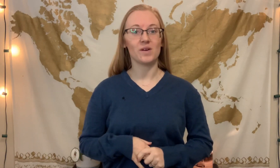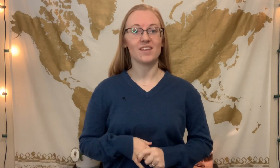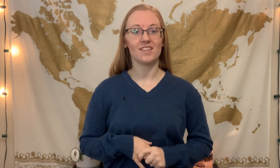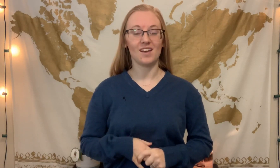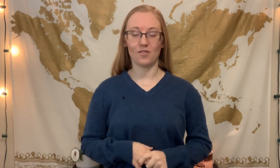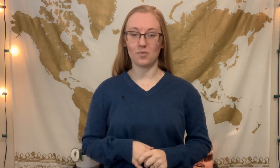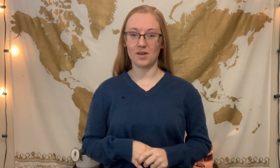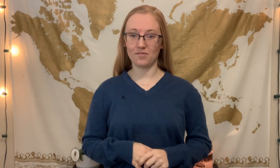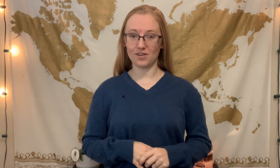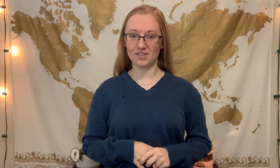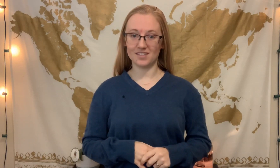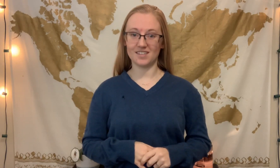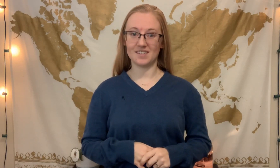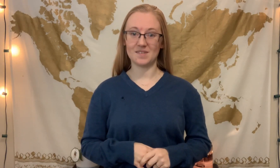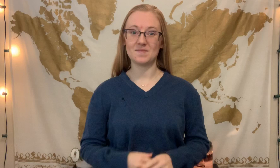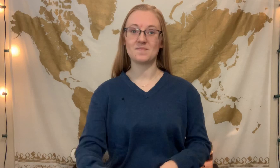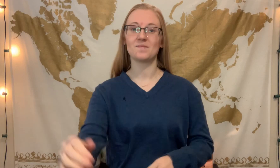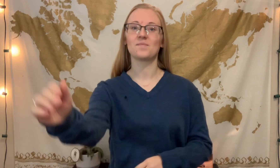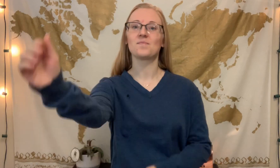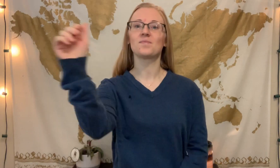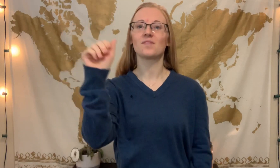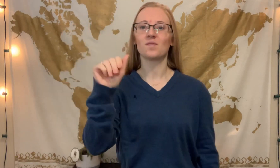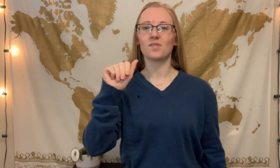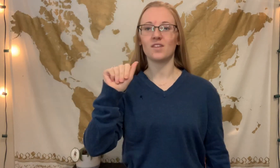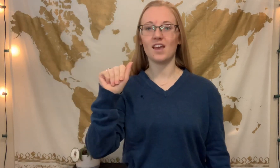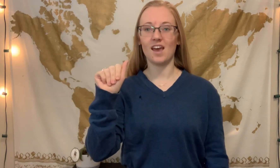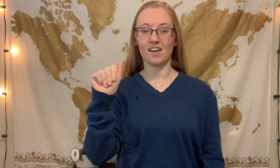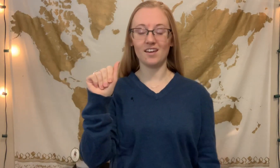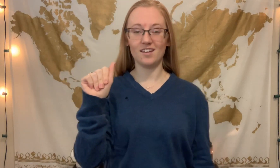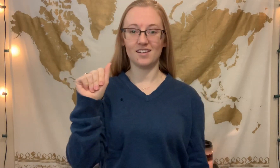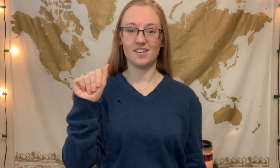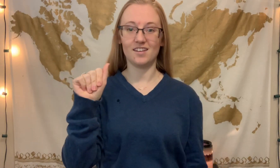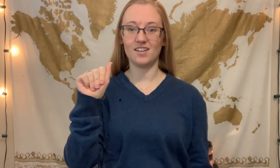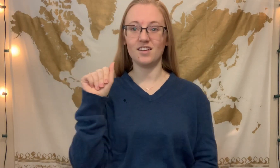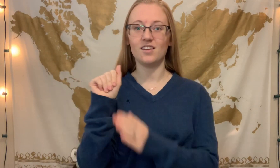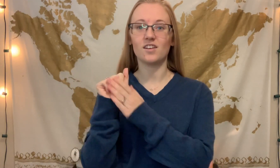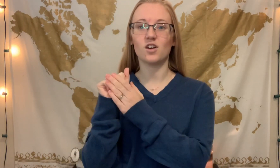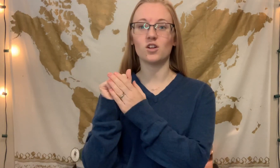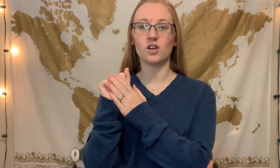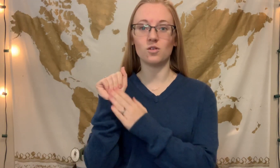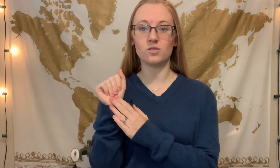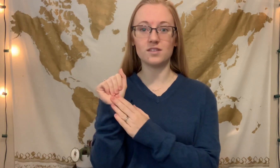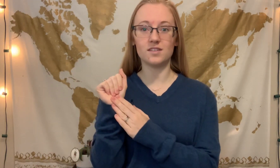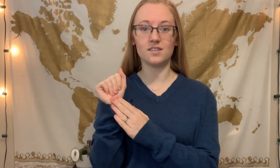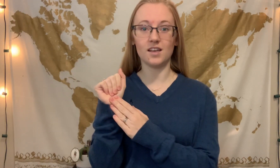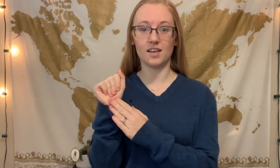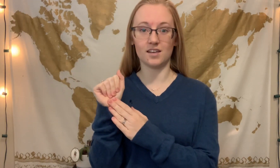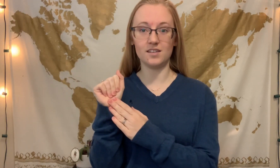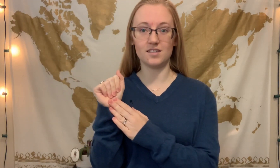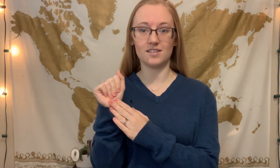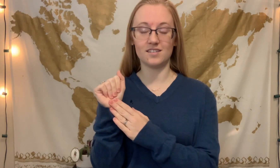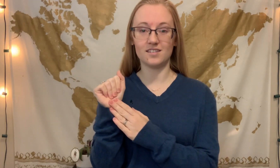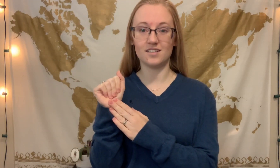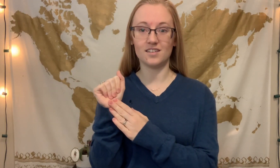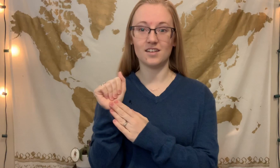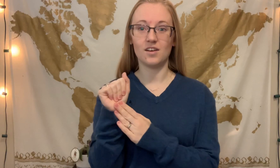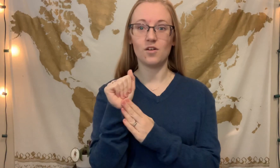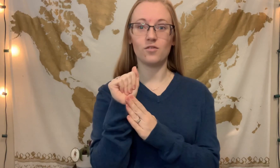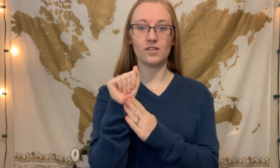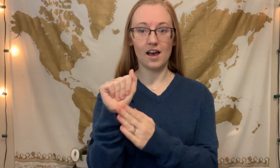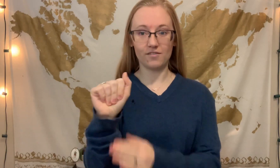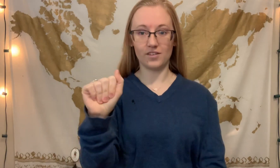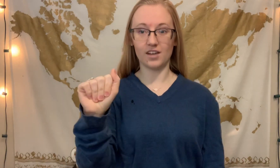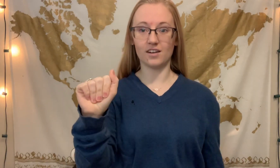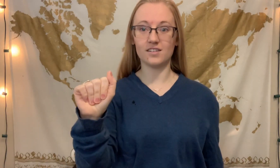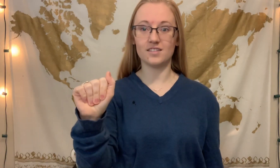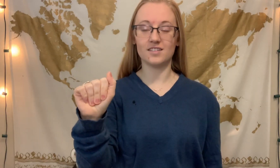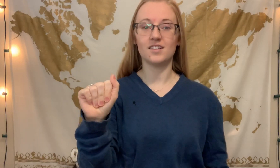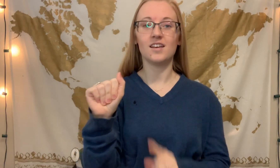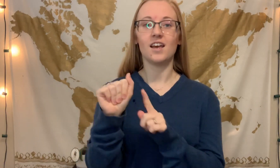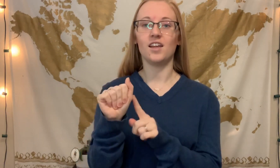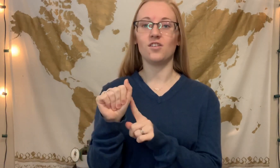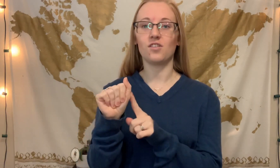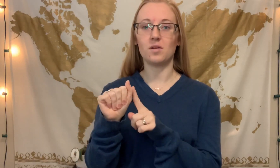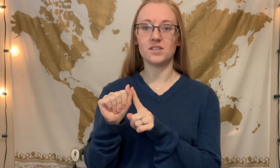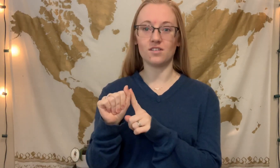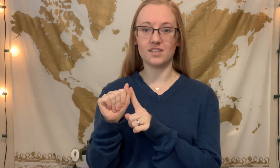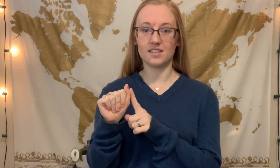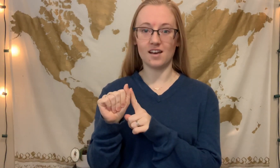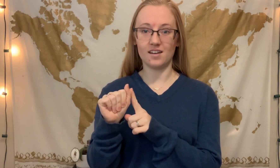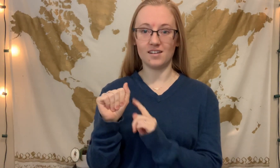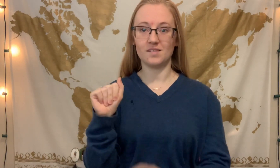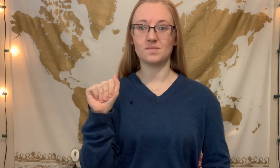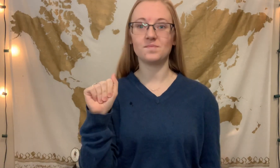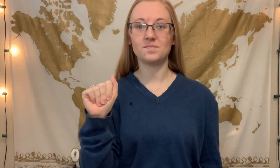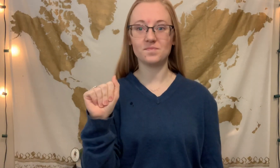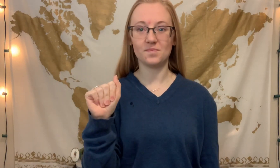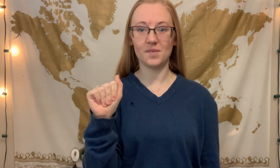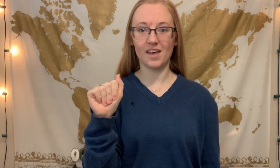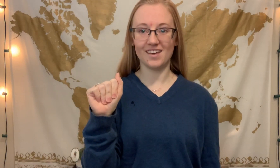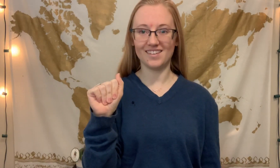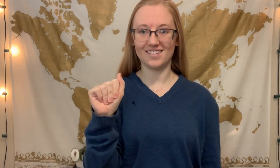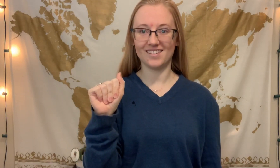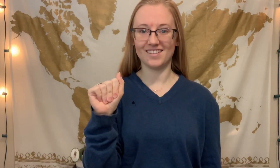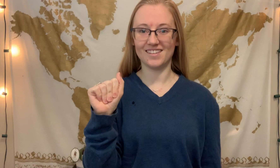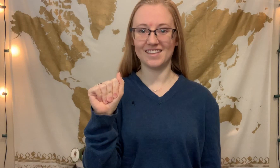the alphabet first. A, closed hand, flat fingers and your thumb is on the side, A.